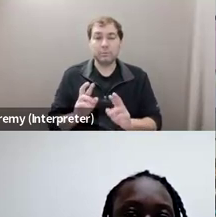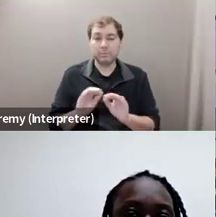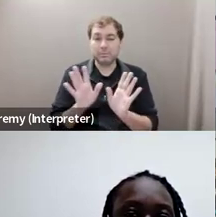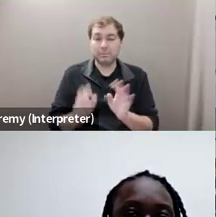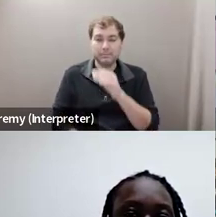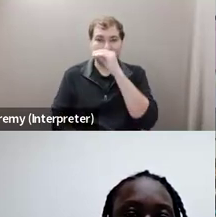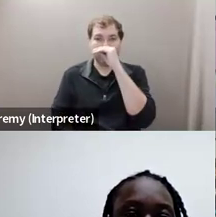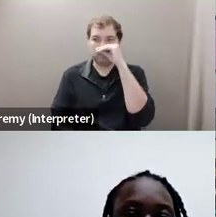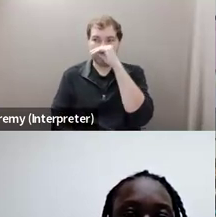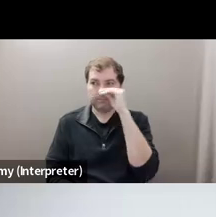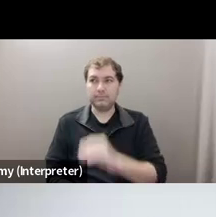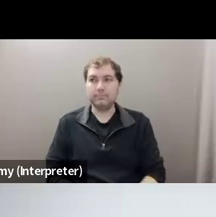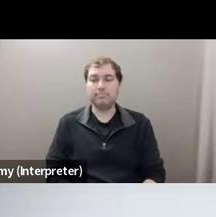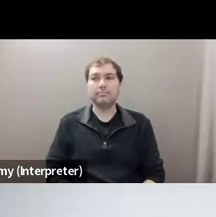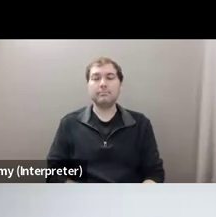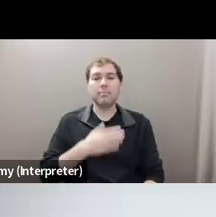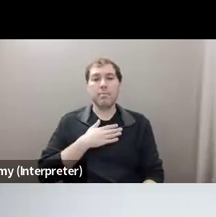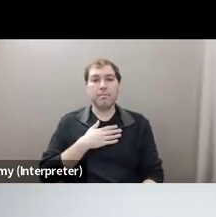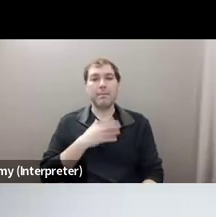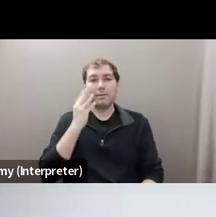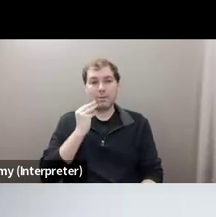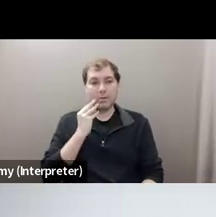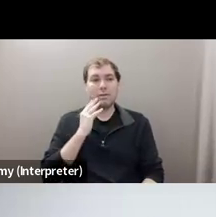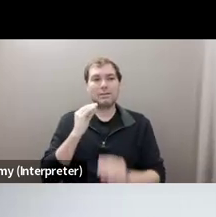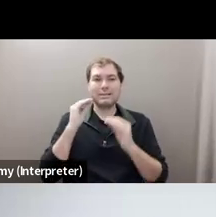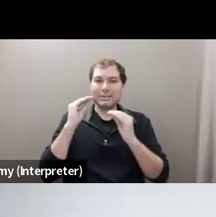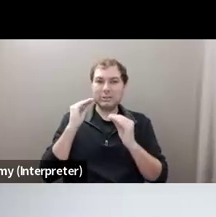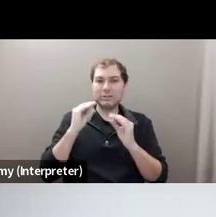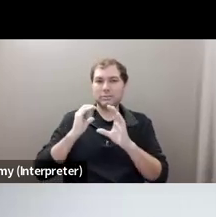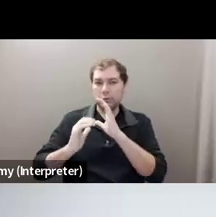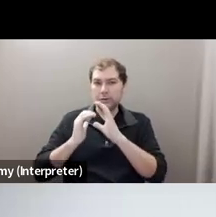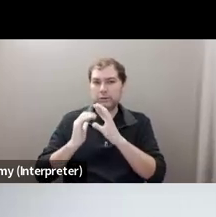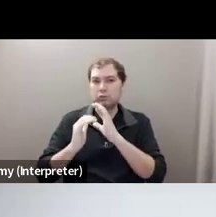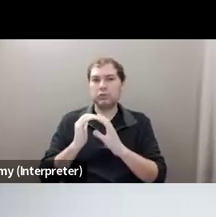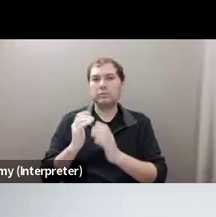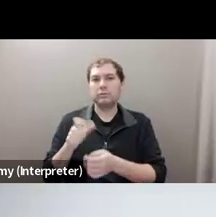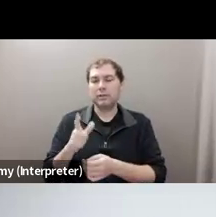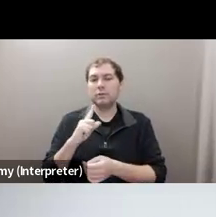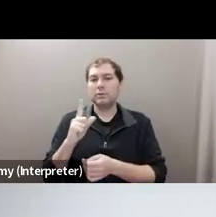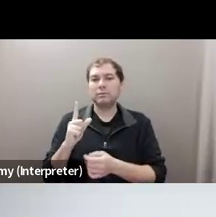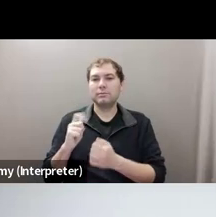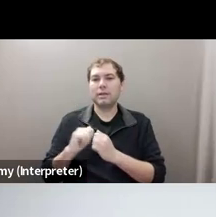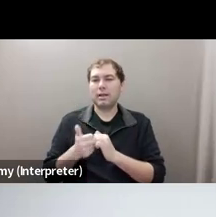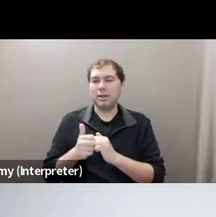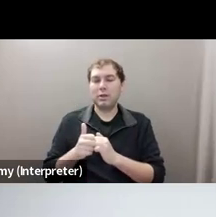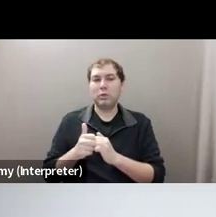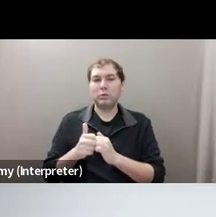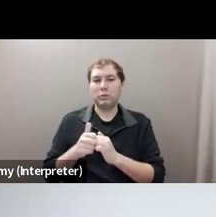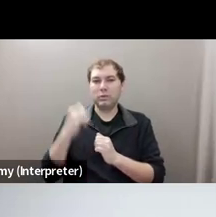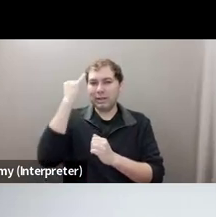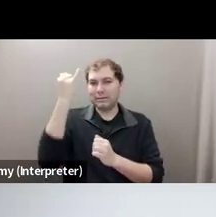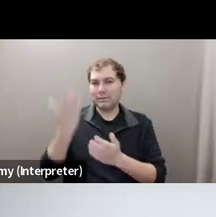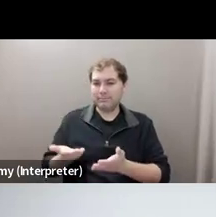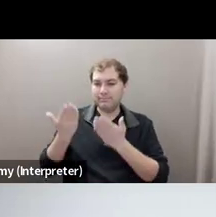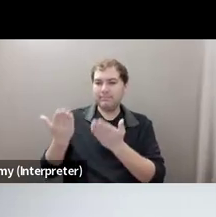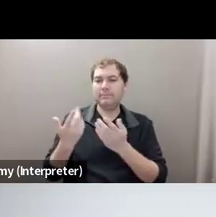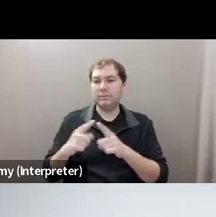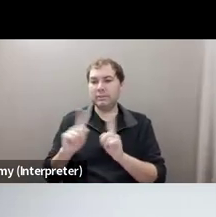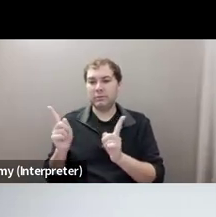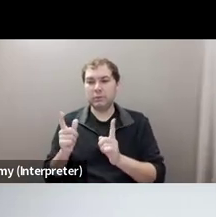Rebecca - APRIL: Yeah, part of my experiences in teaching communication. And th, the way that we would put that idea is there's a difference between assertiveness